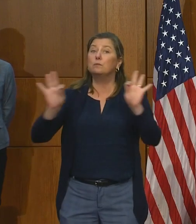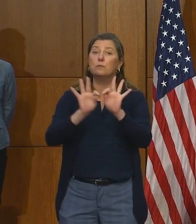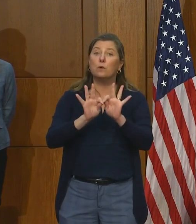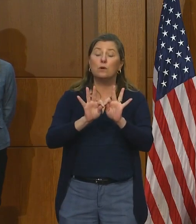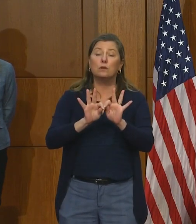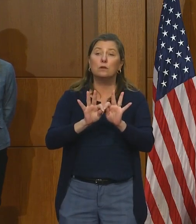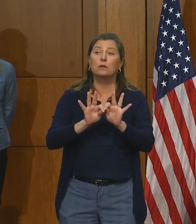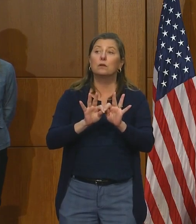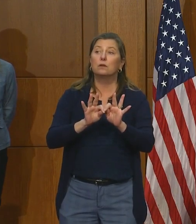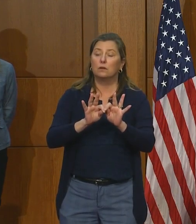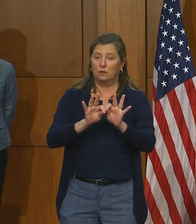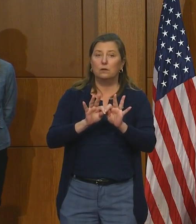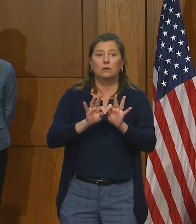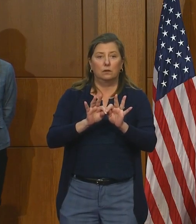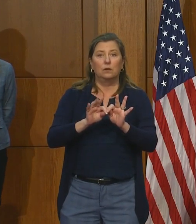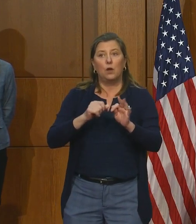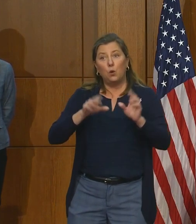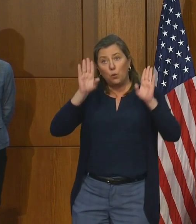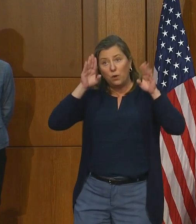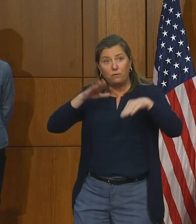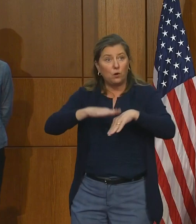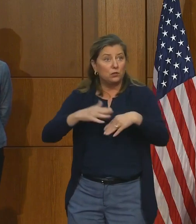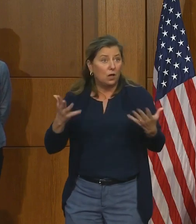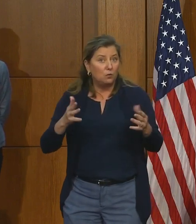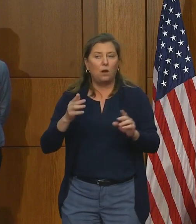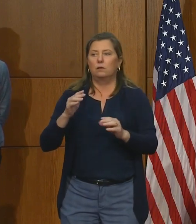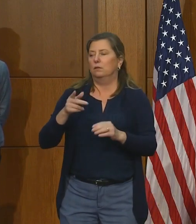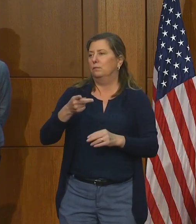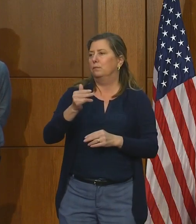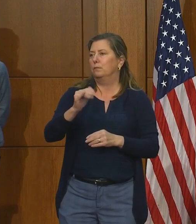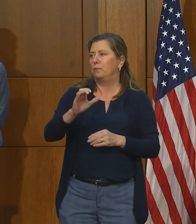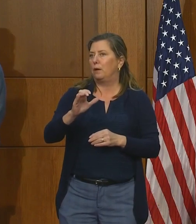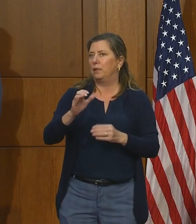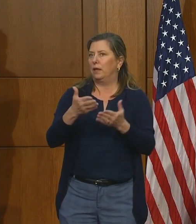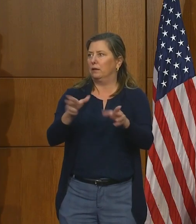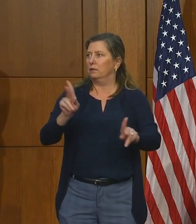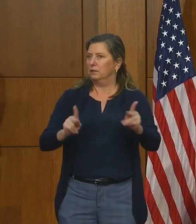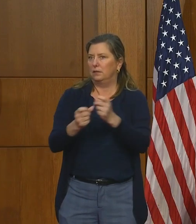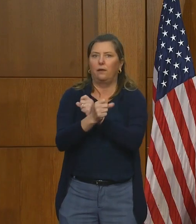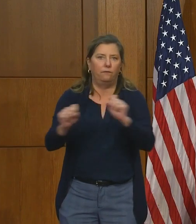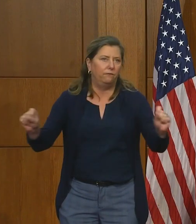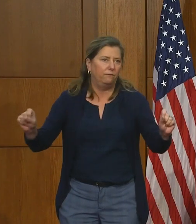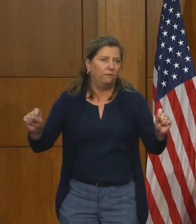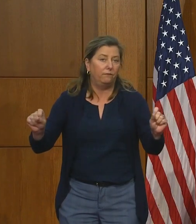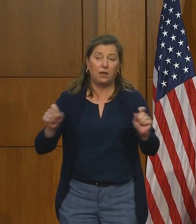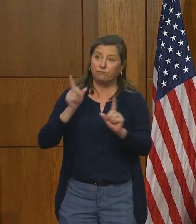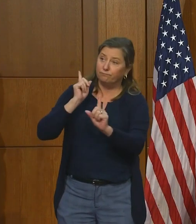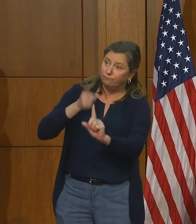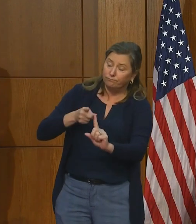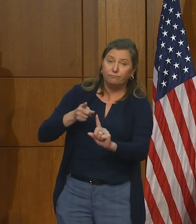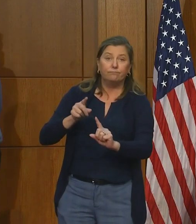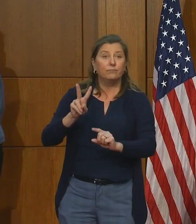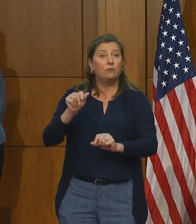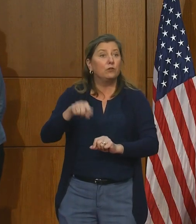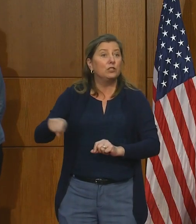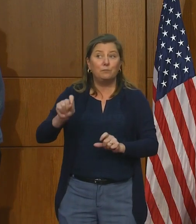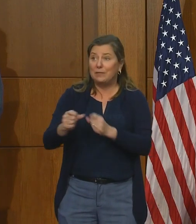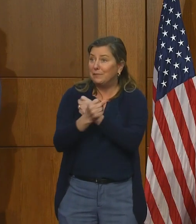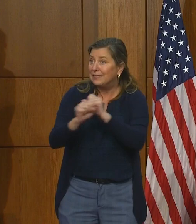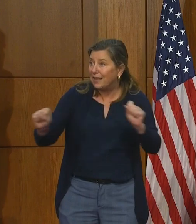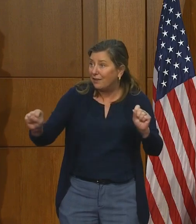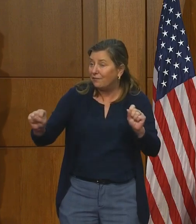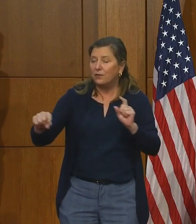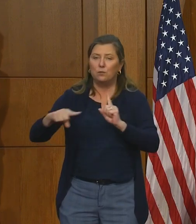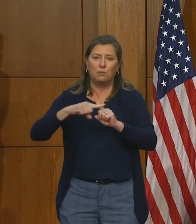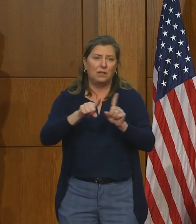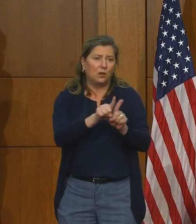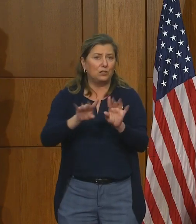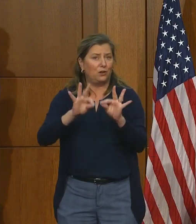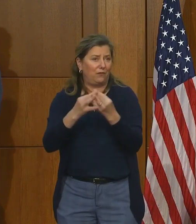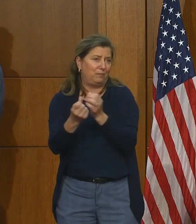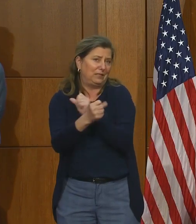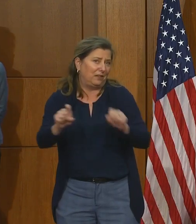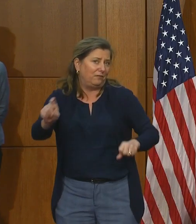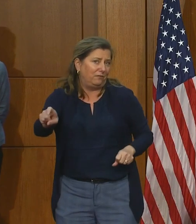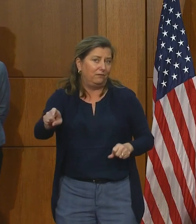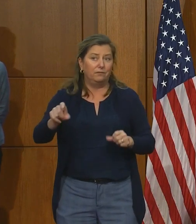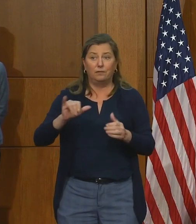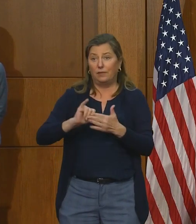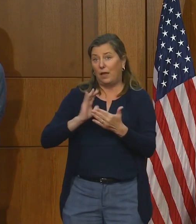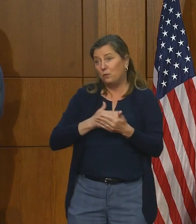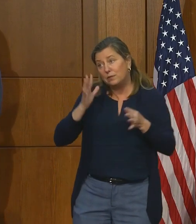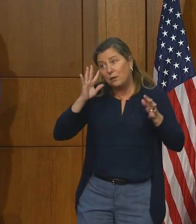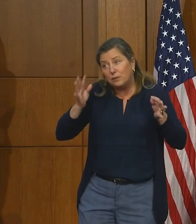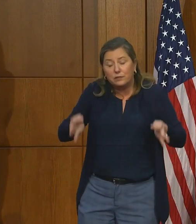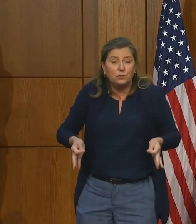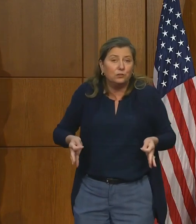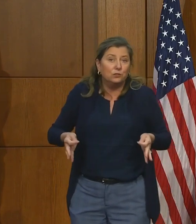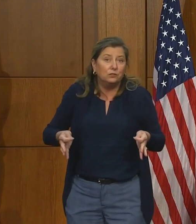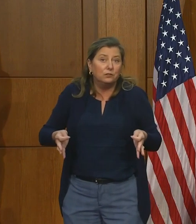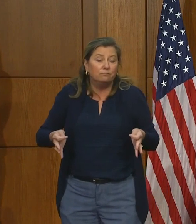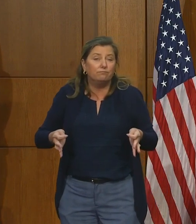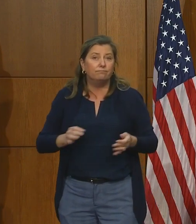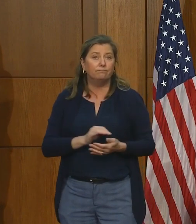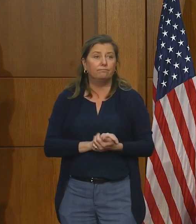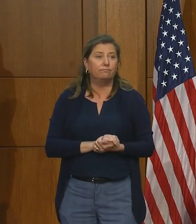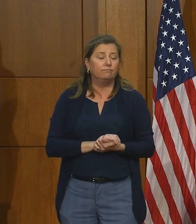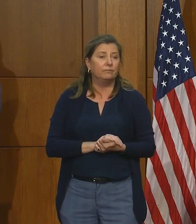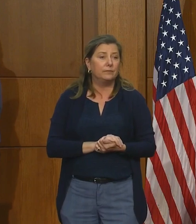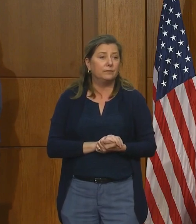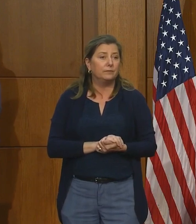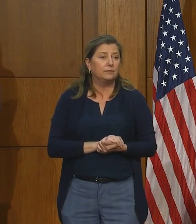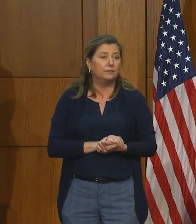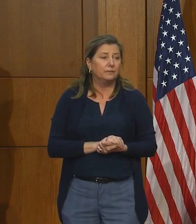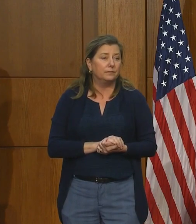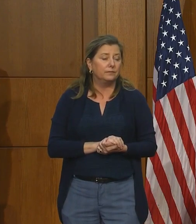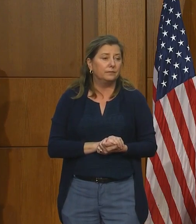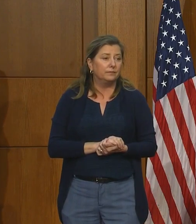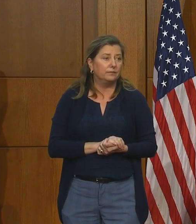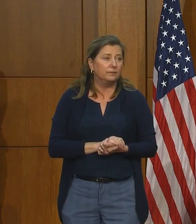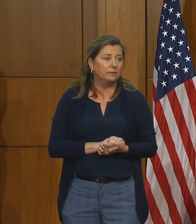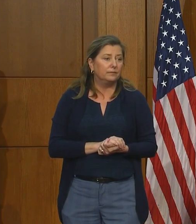CONSISTENT WE'VE BE R. I'M MOST.